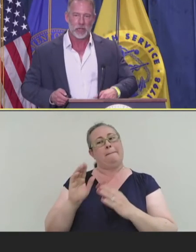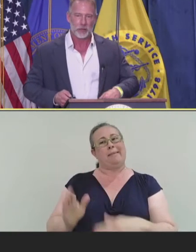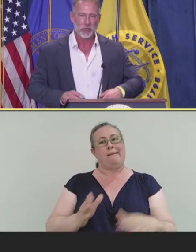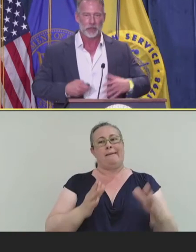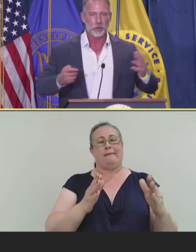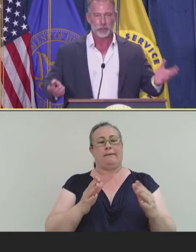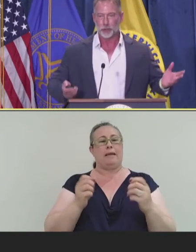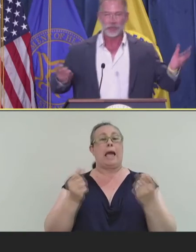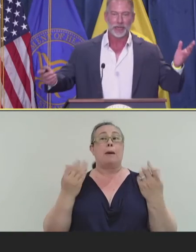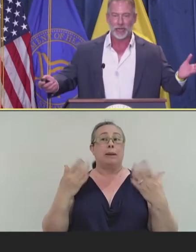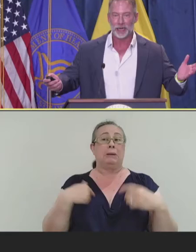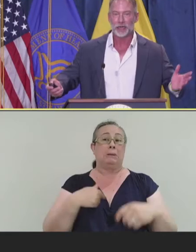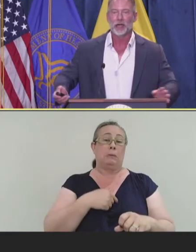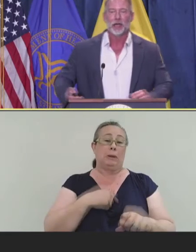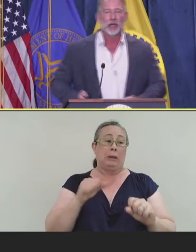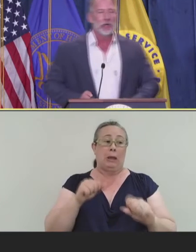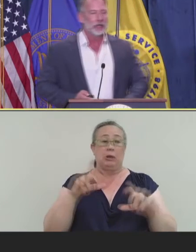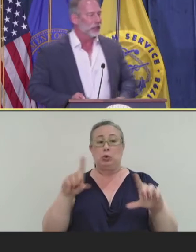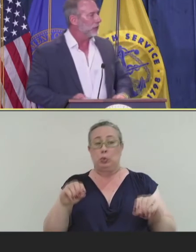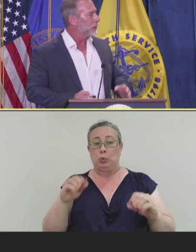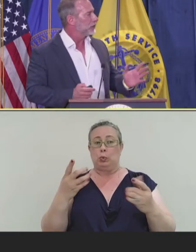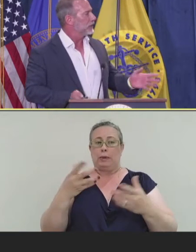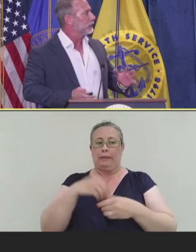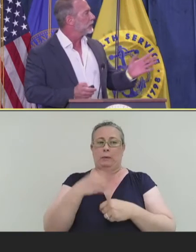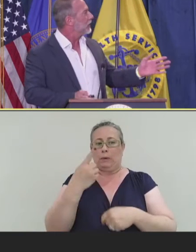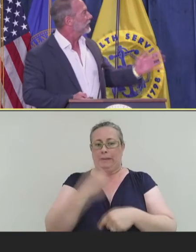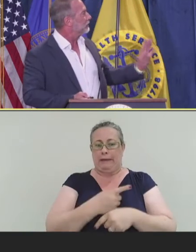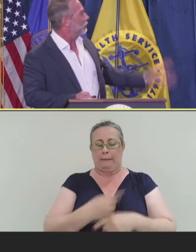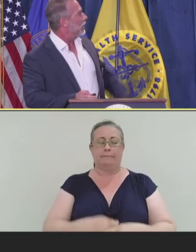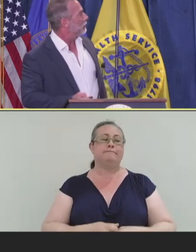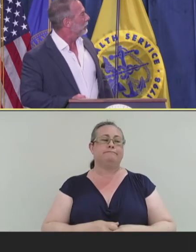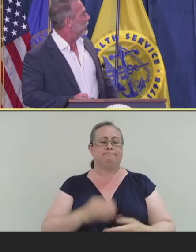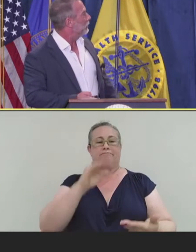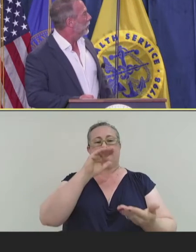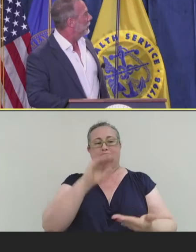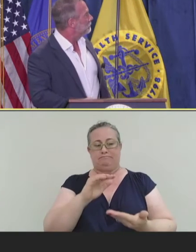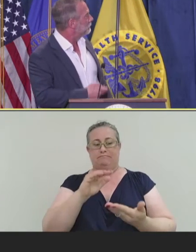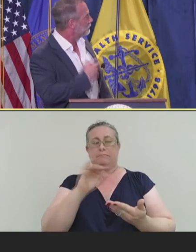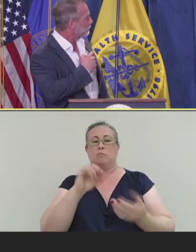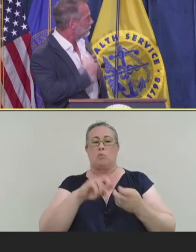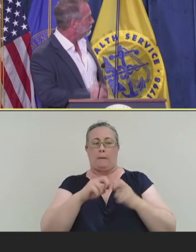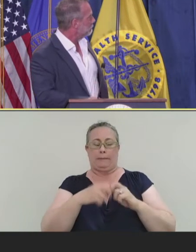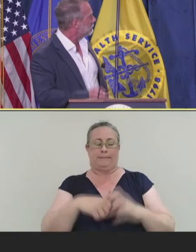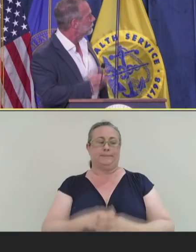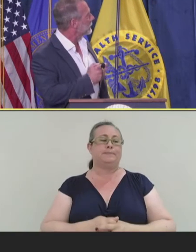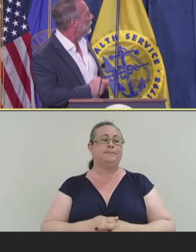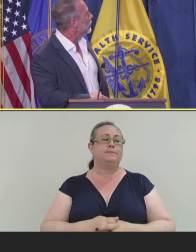how many can we do in a day? So, it was less of a problem at that point.